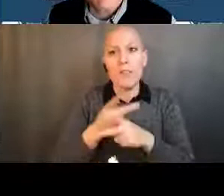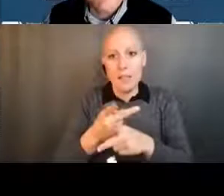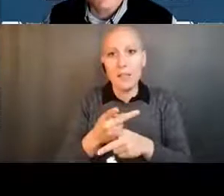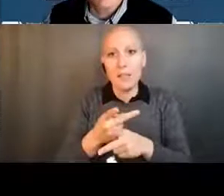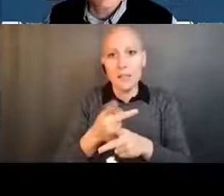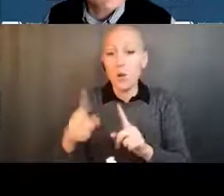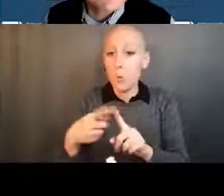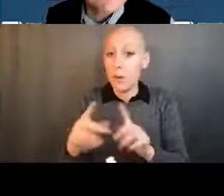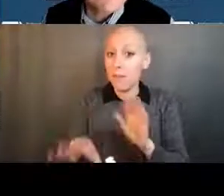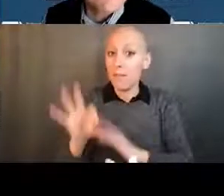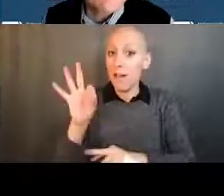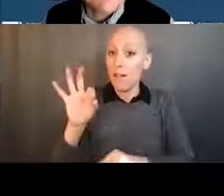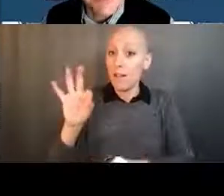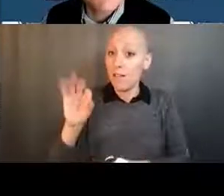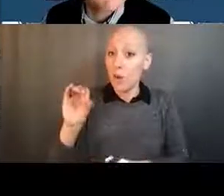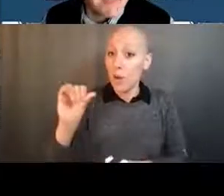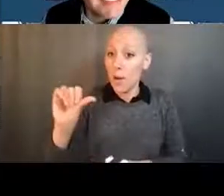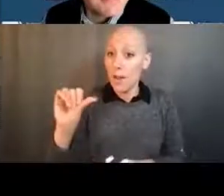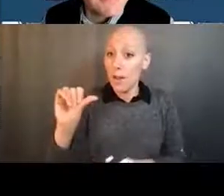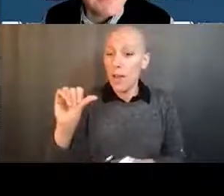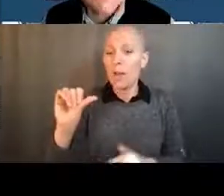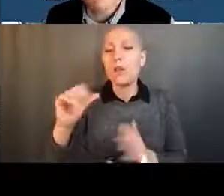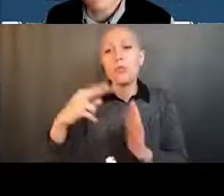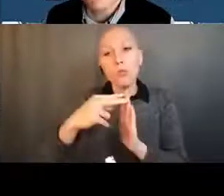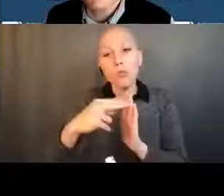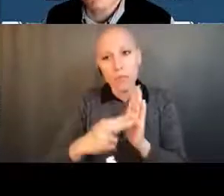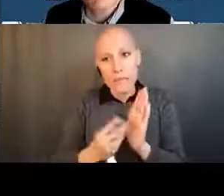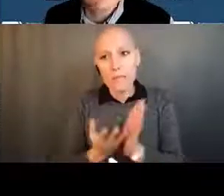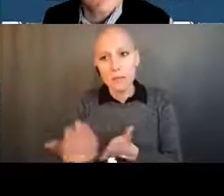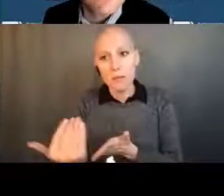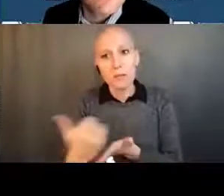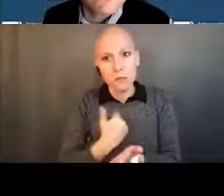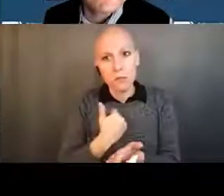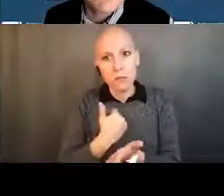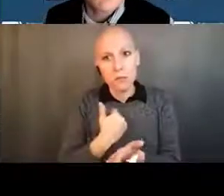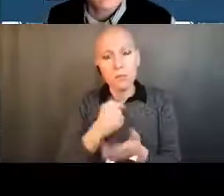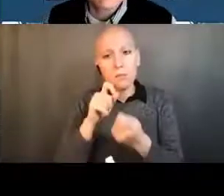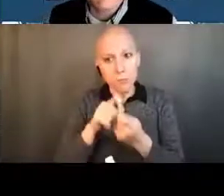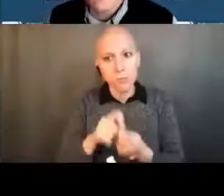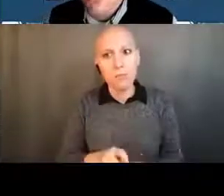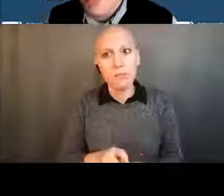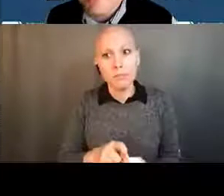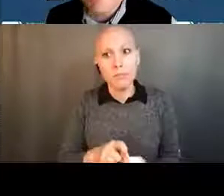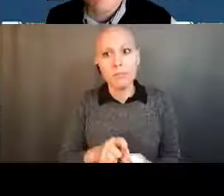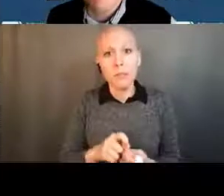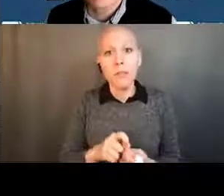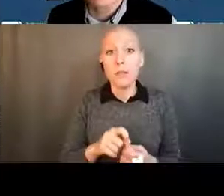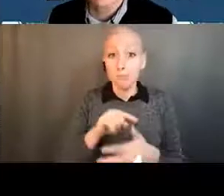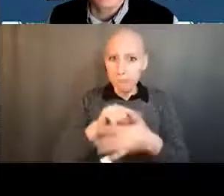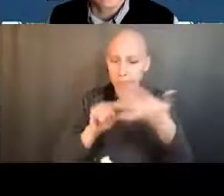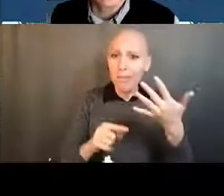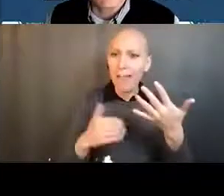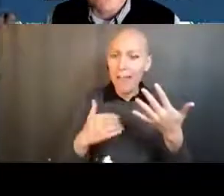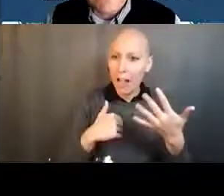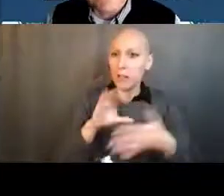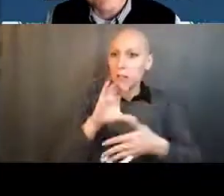this will detail the types of items that reviewers will be looking for. And that's important because you'll need to address